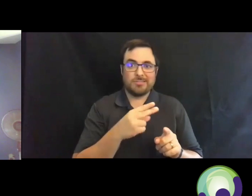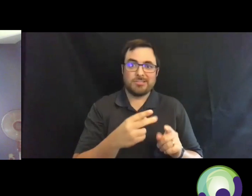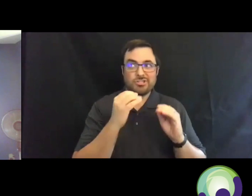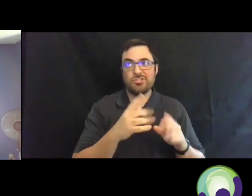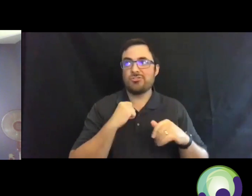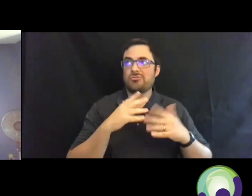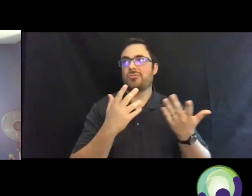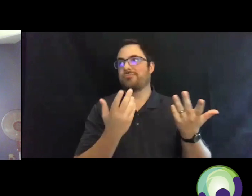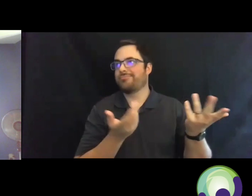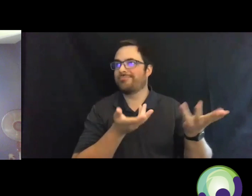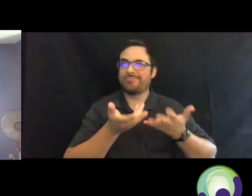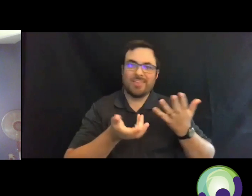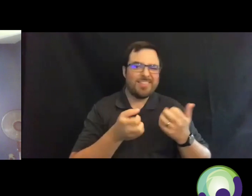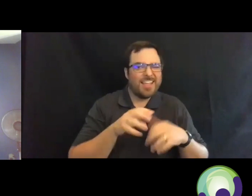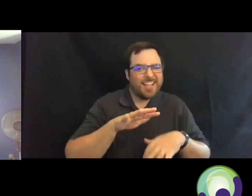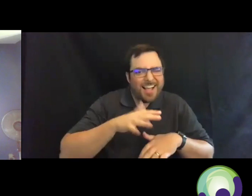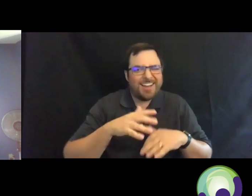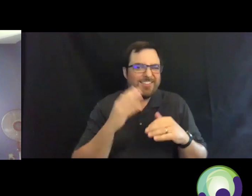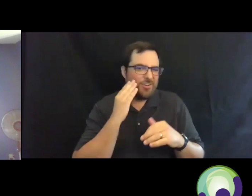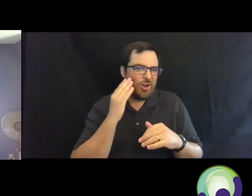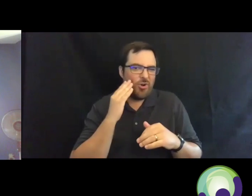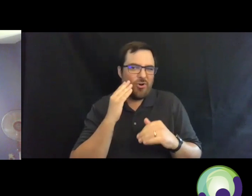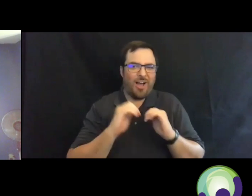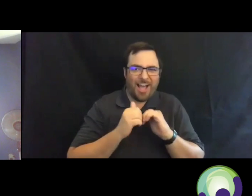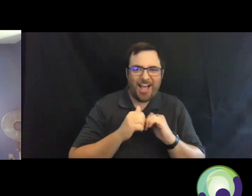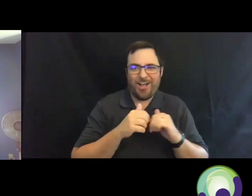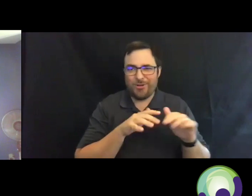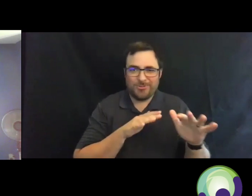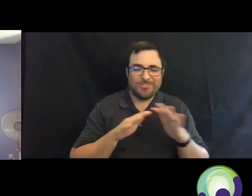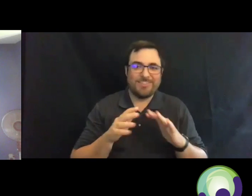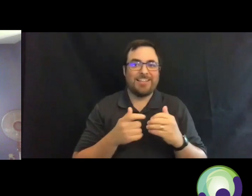they kind of know how to do it and they have their targets,